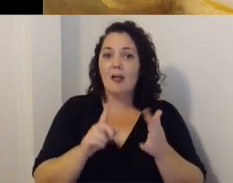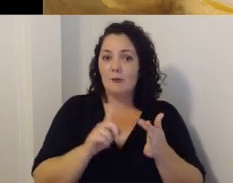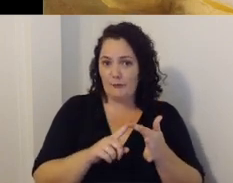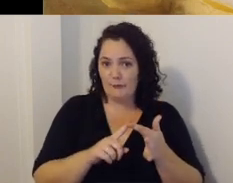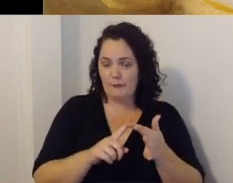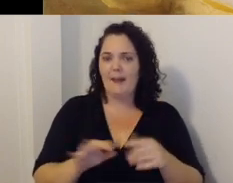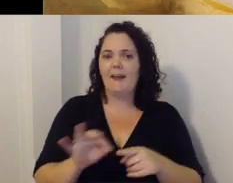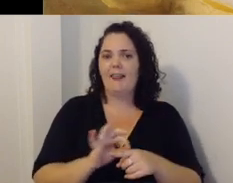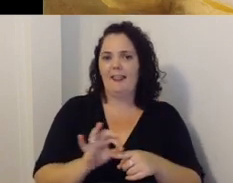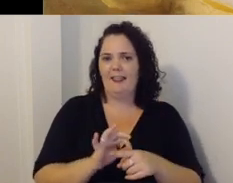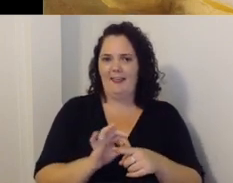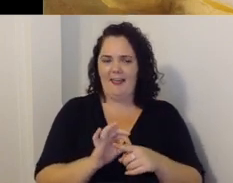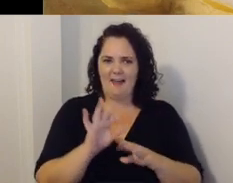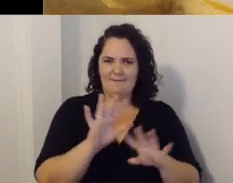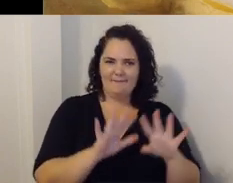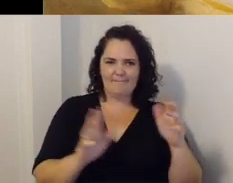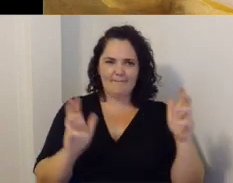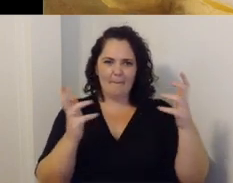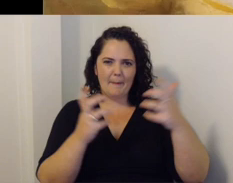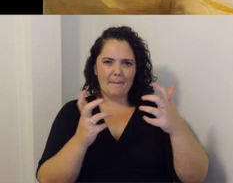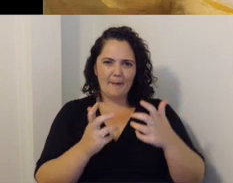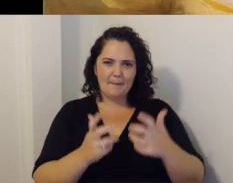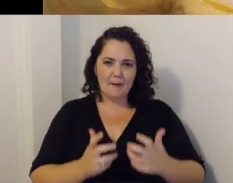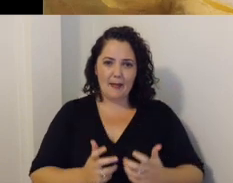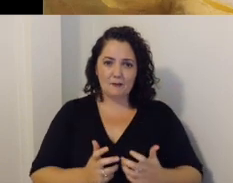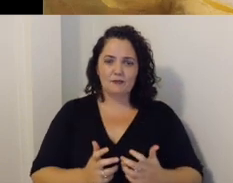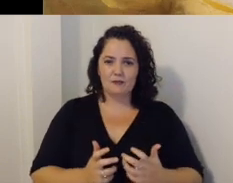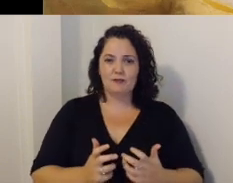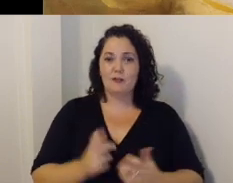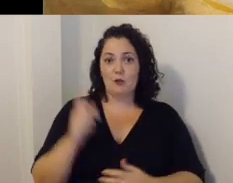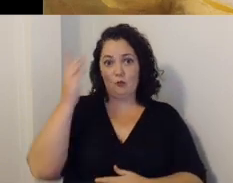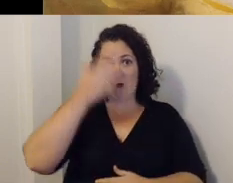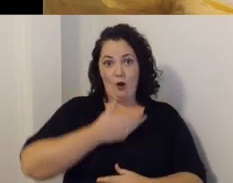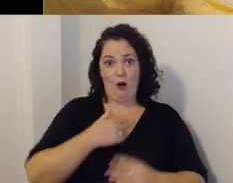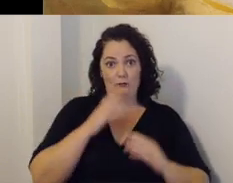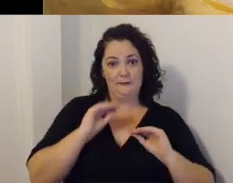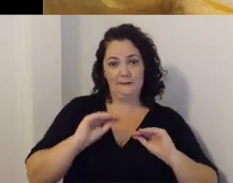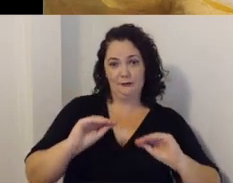for creating those beautiful soft transitions here this evening by working into a medium called dry